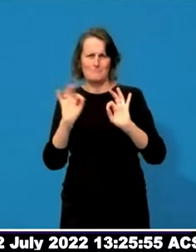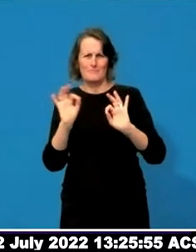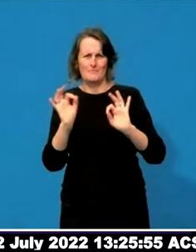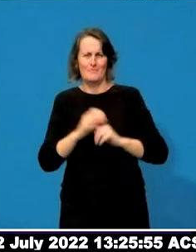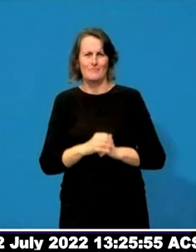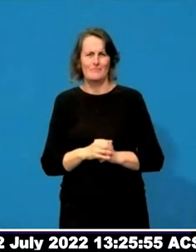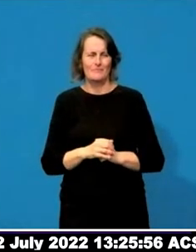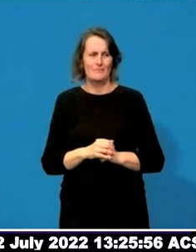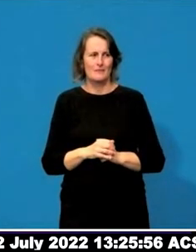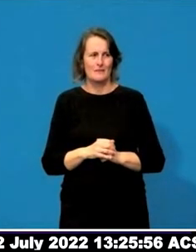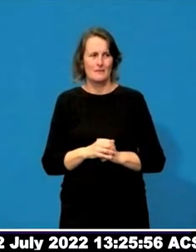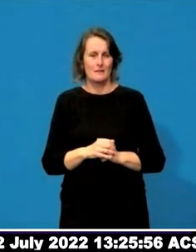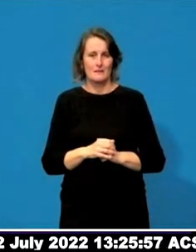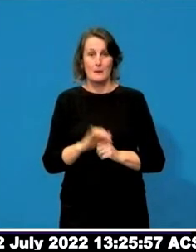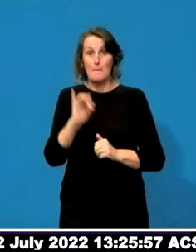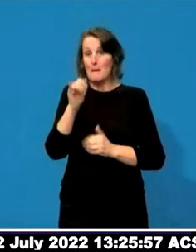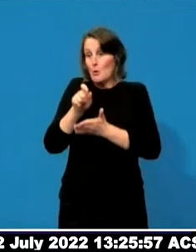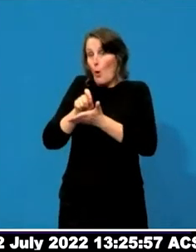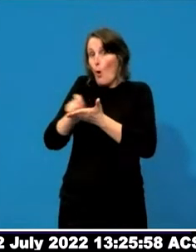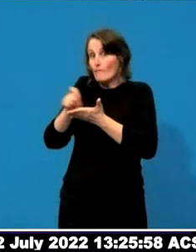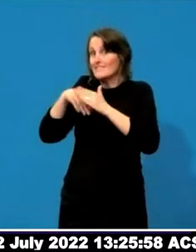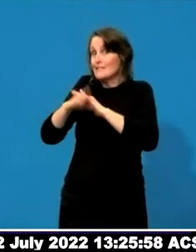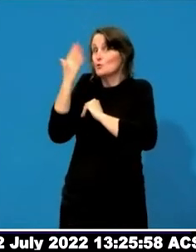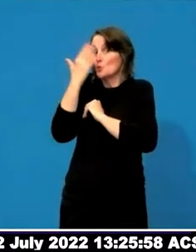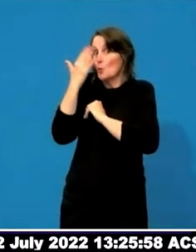Only in the office and school and youth.